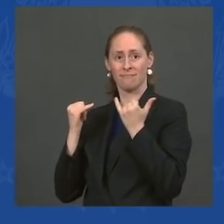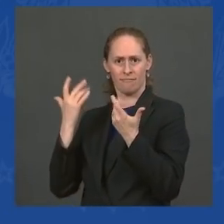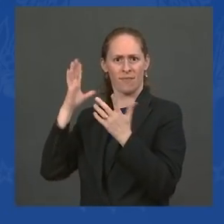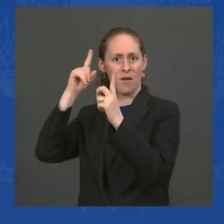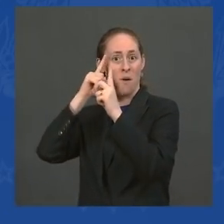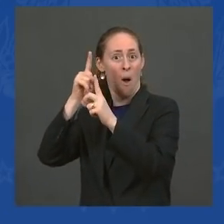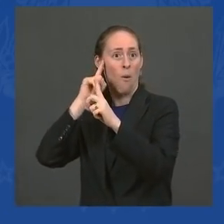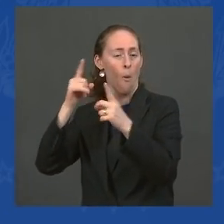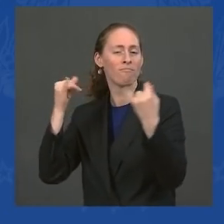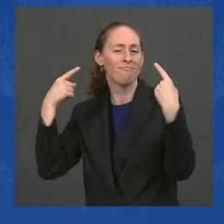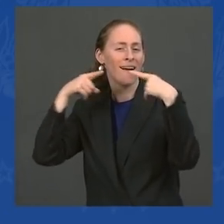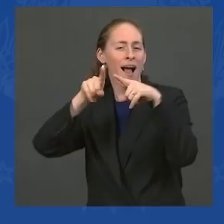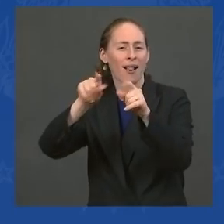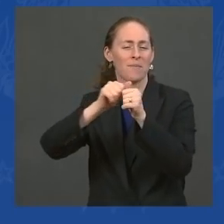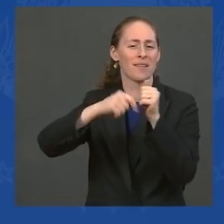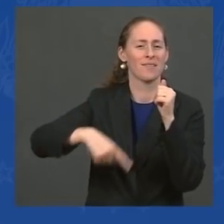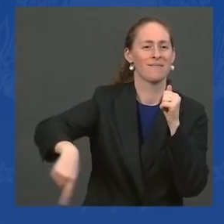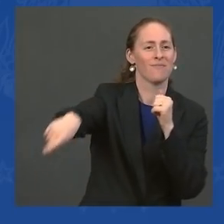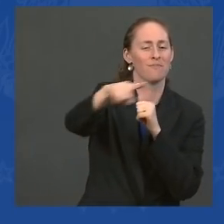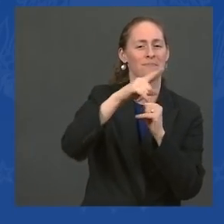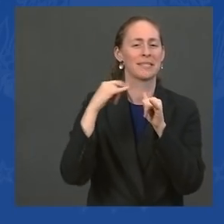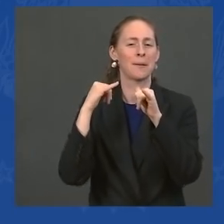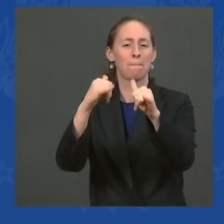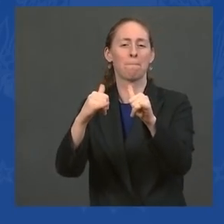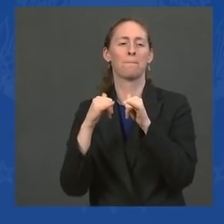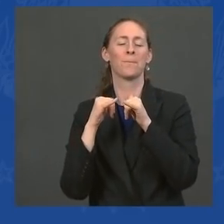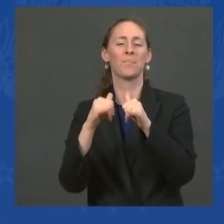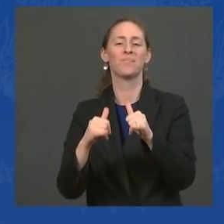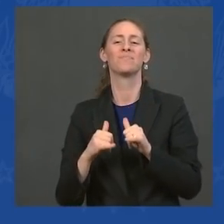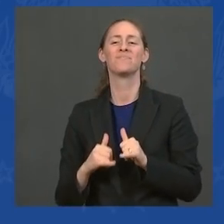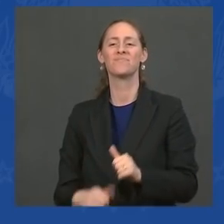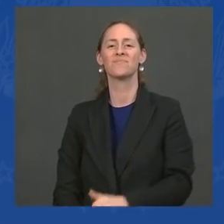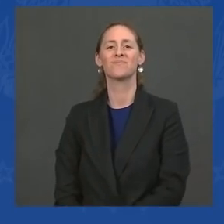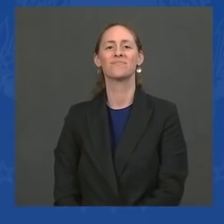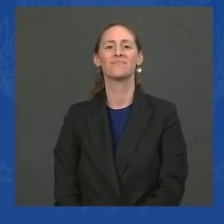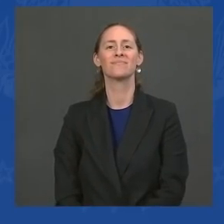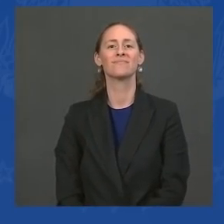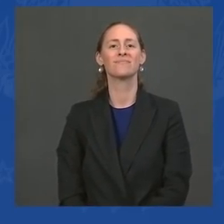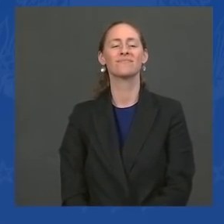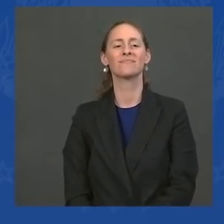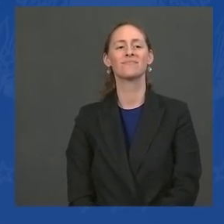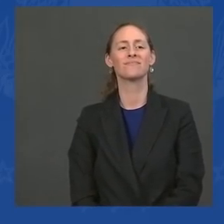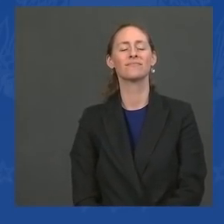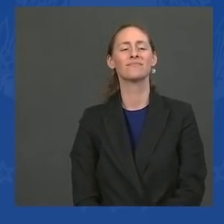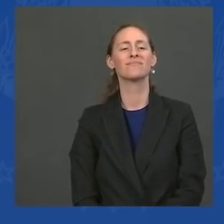as we drive this work forward than our extraordinary Secretary of the Interior.